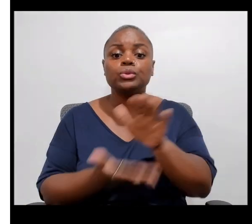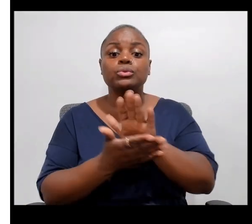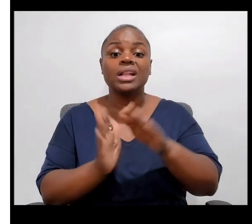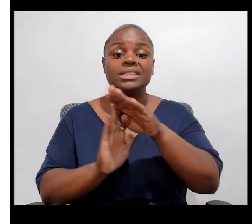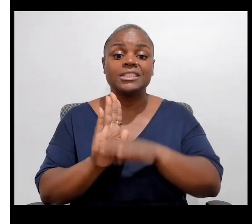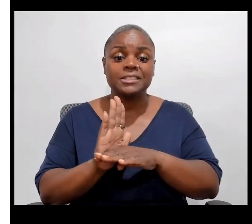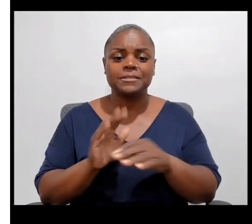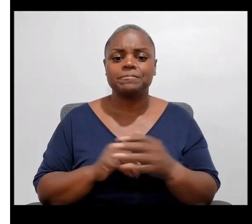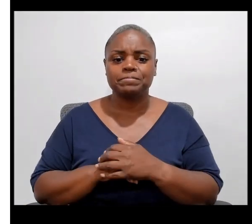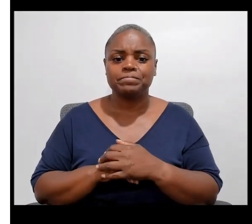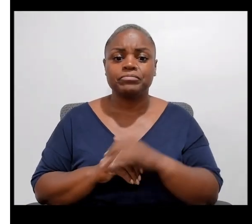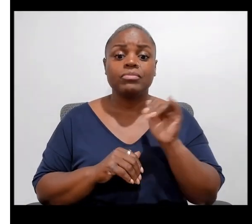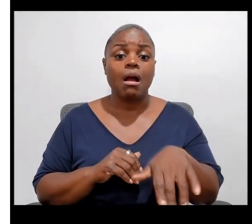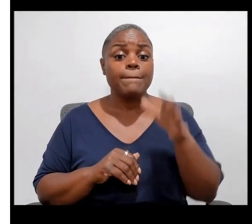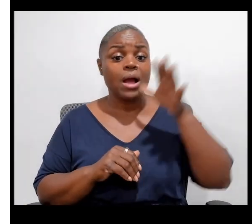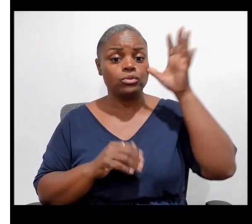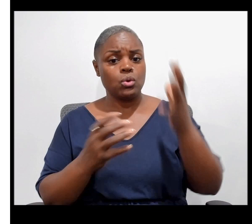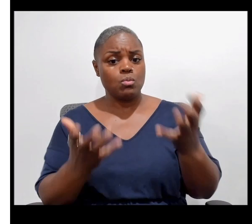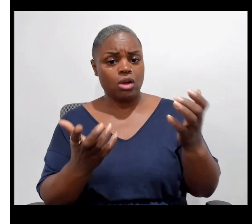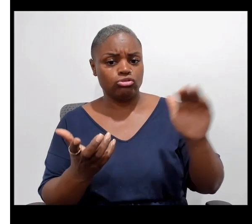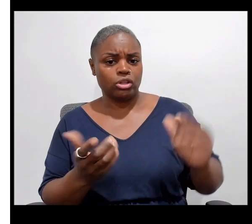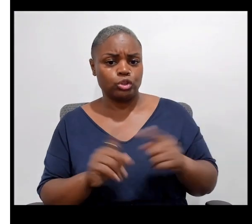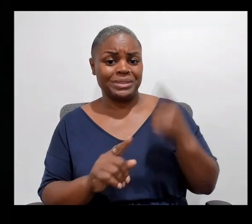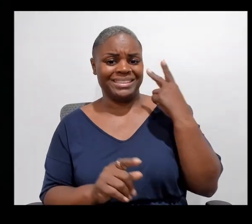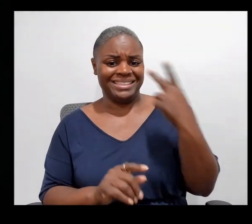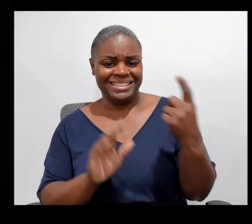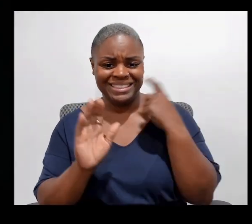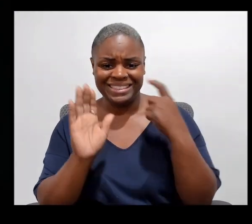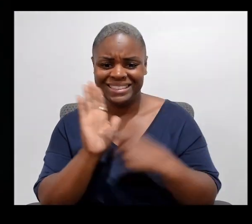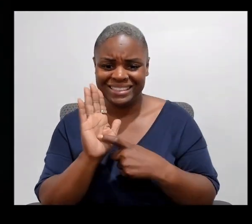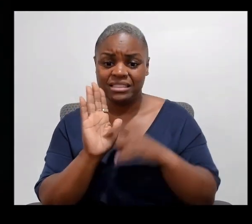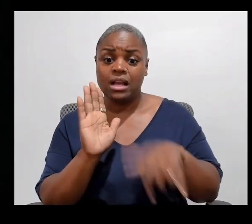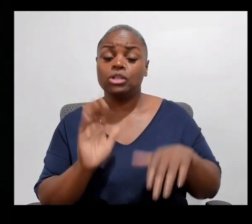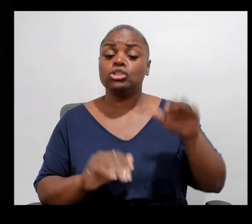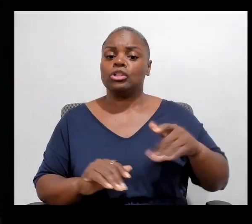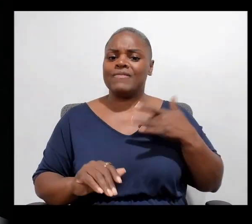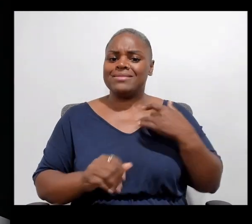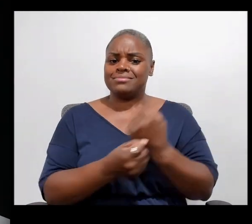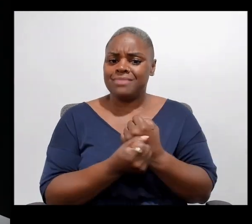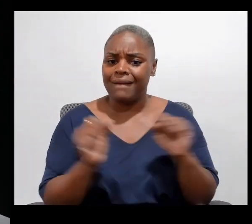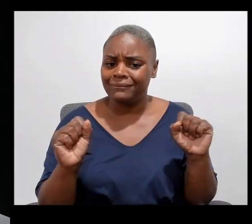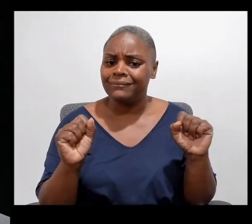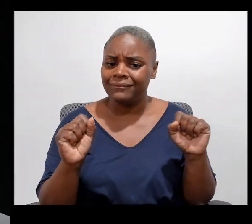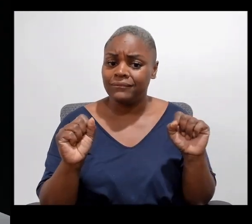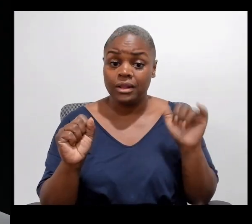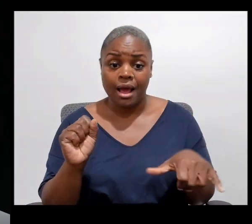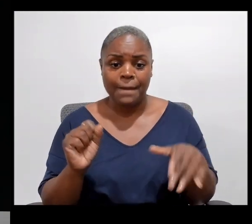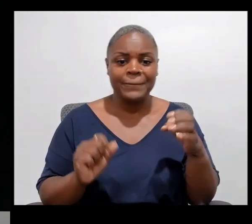and then their schools are listed. The thing that a parent wants is for their child to be seen and for their child to feel safe.